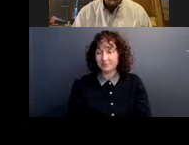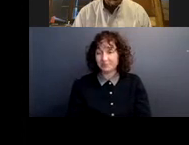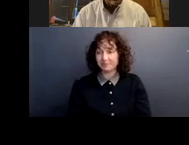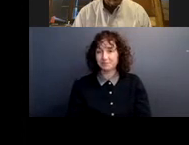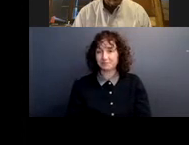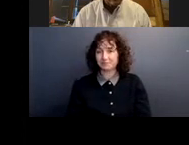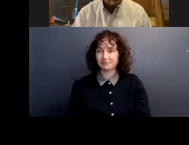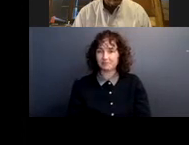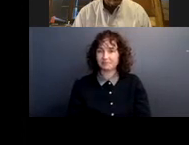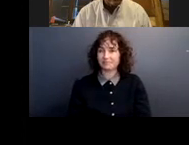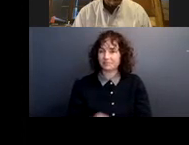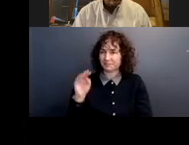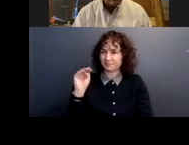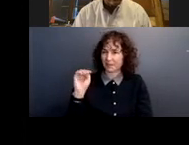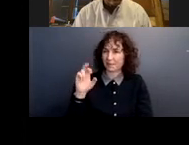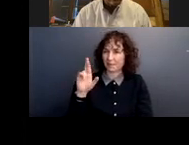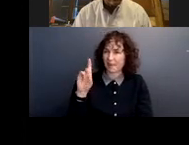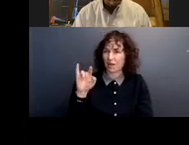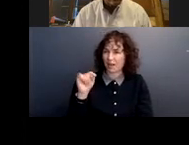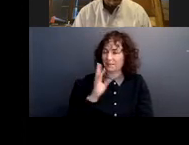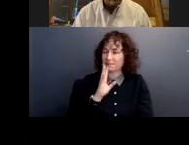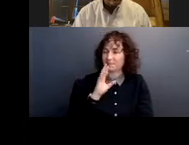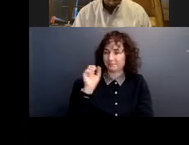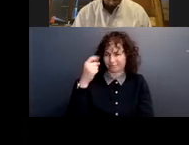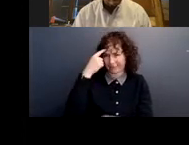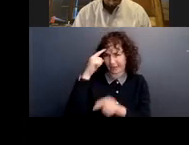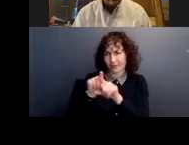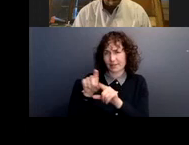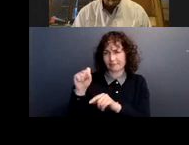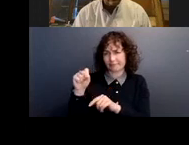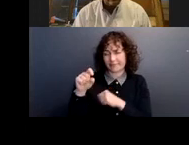Yeah, I agree. I've this year I had to facilitate several